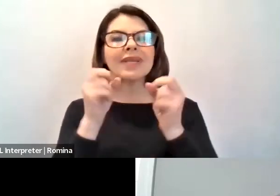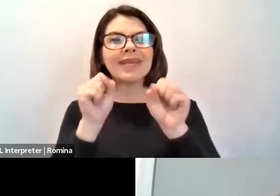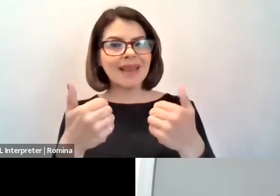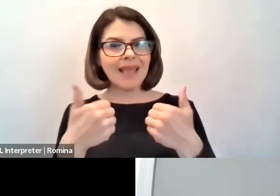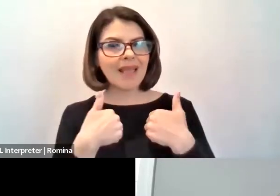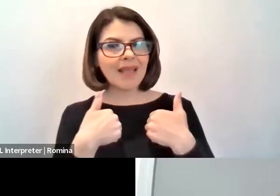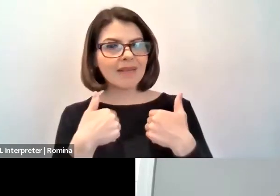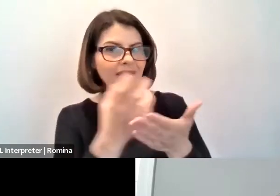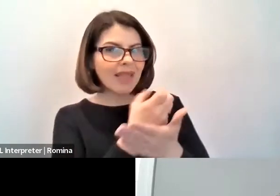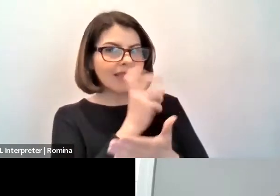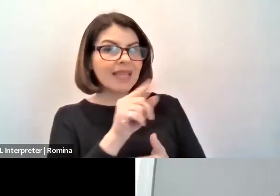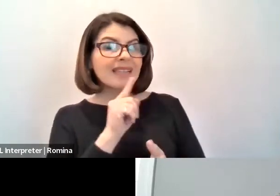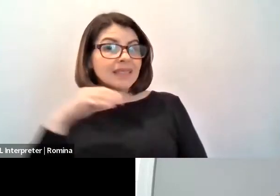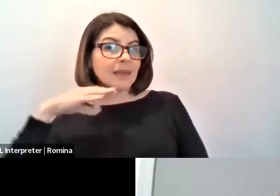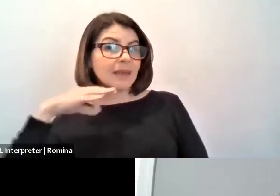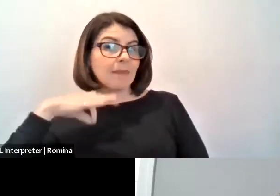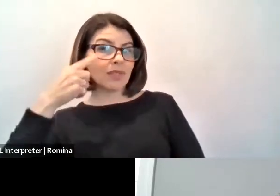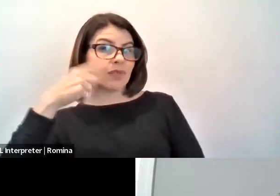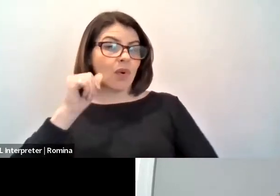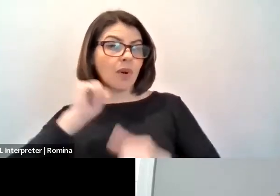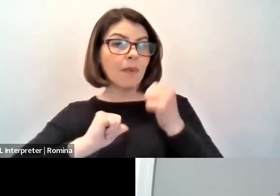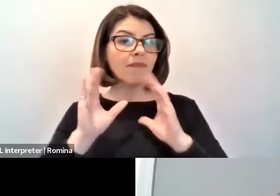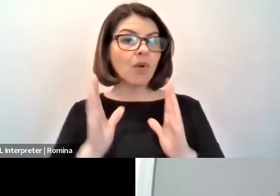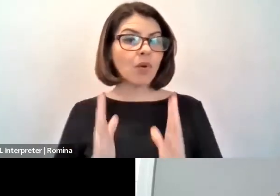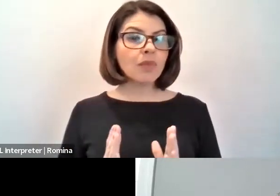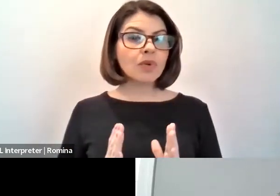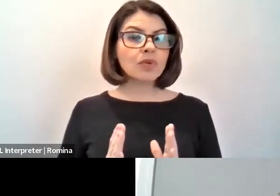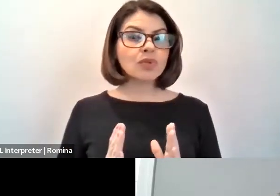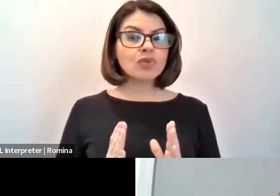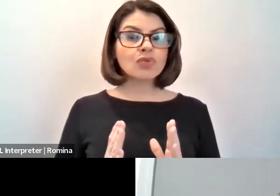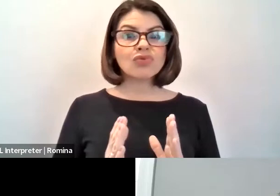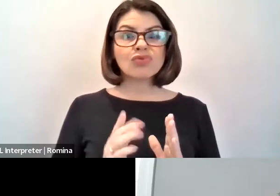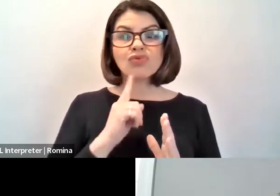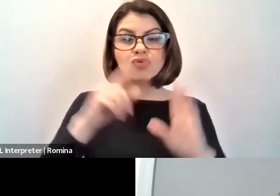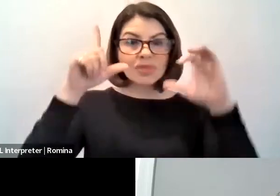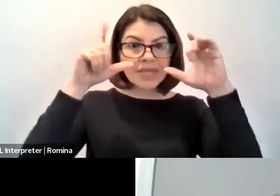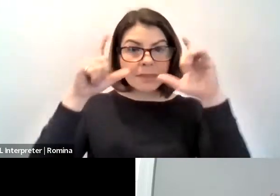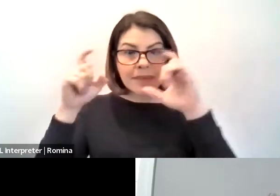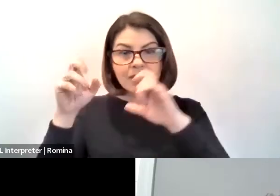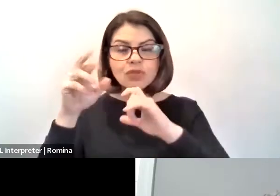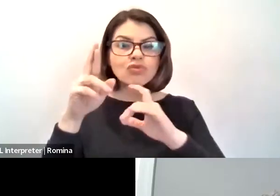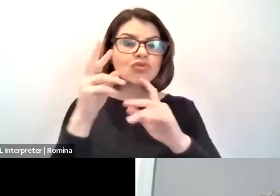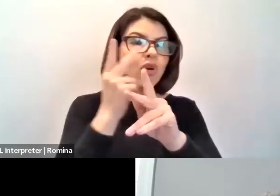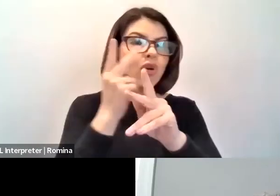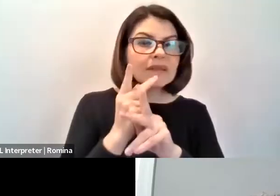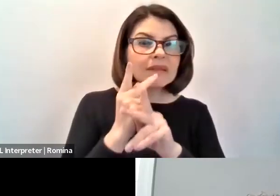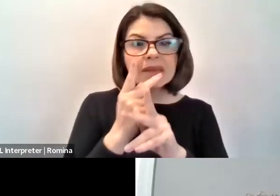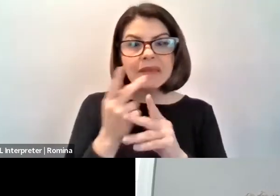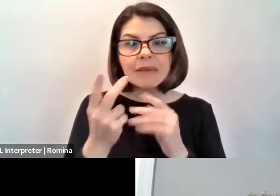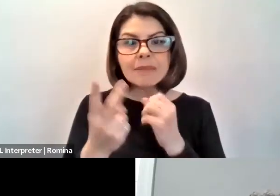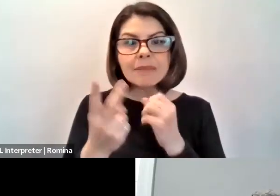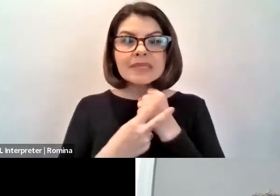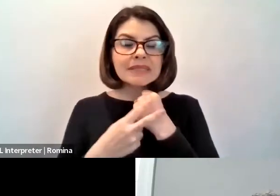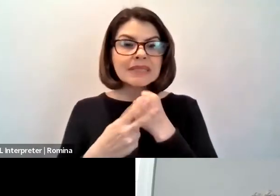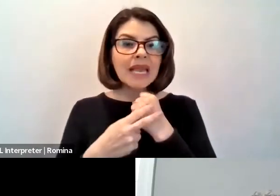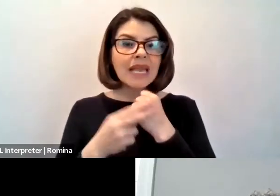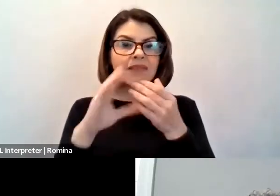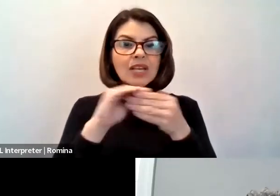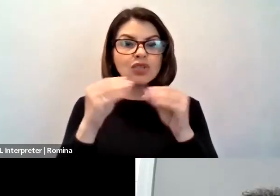Is it beneficial for performers to take pictures or hold onto scripts and storyboards from when they're on set?